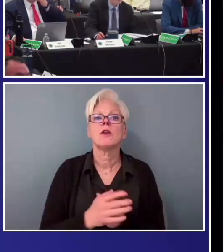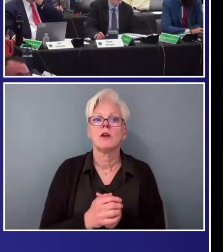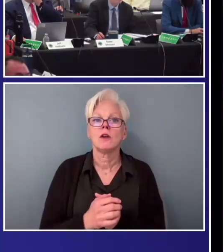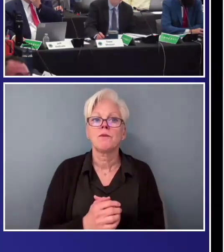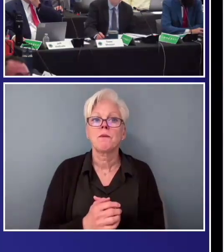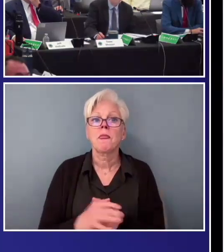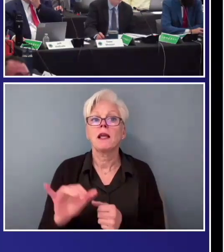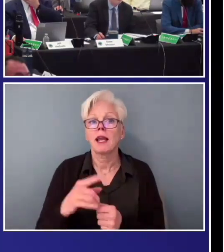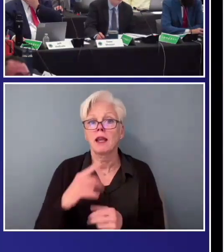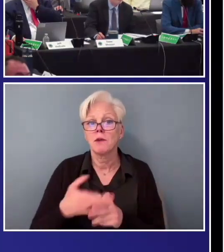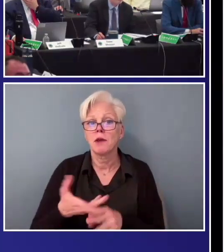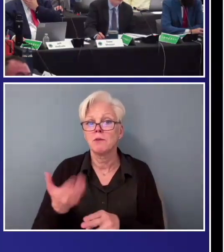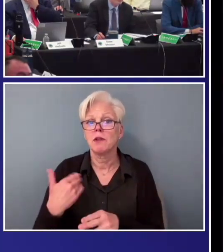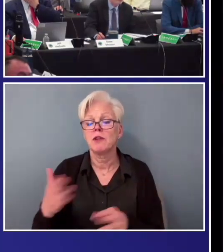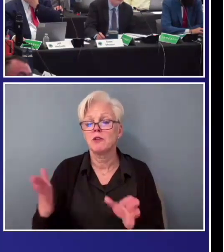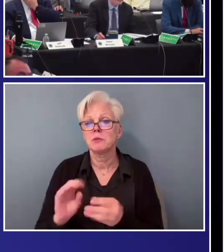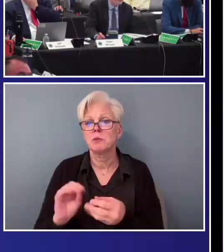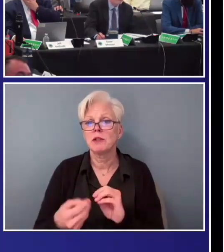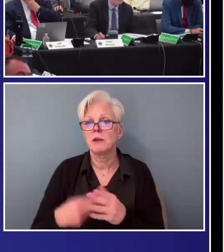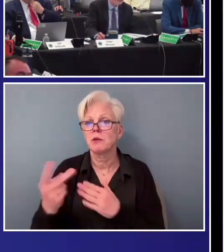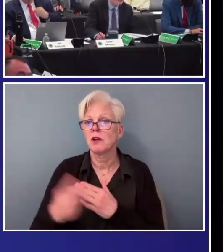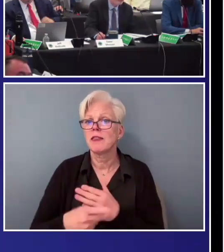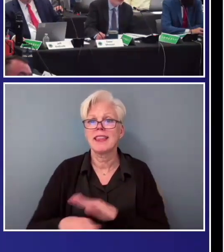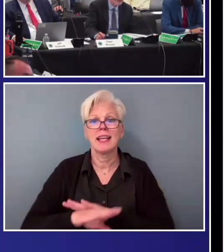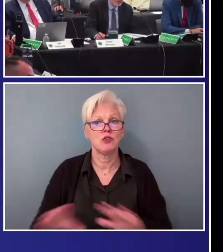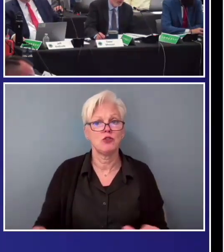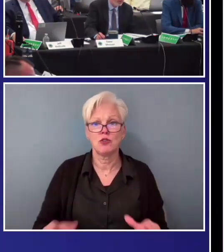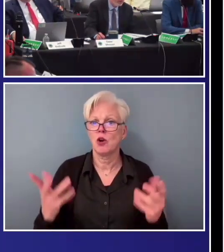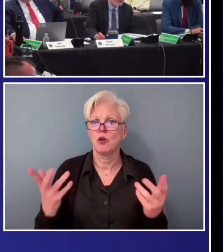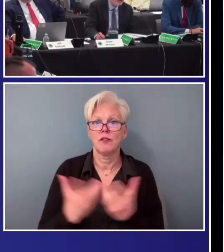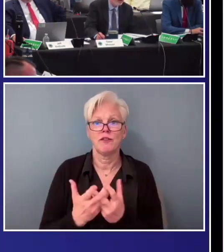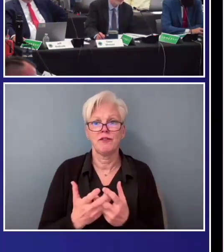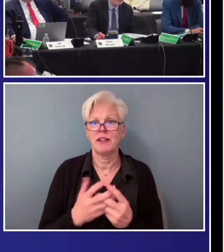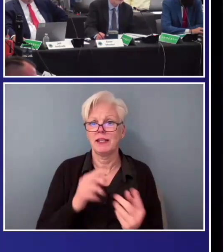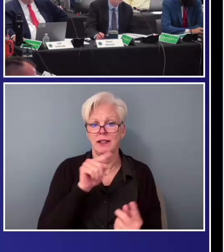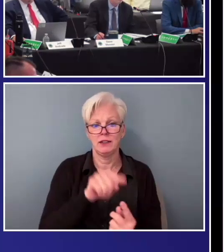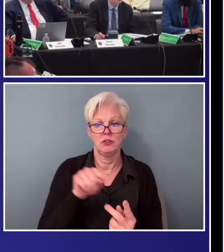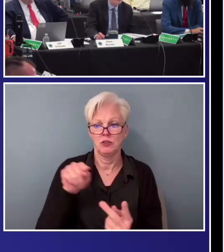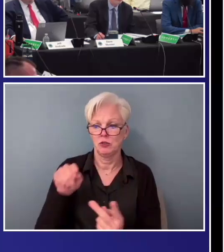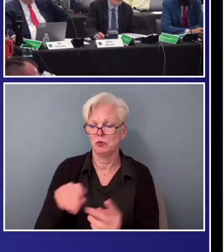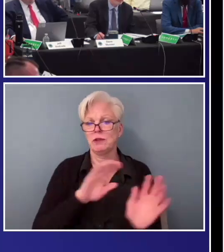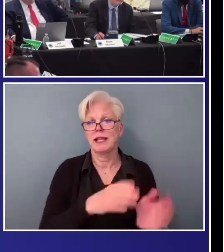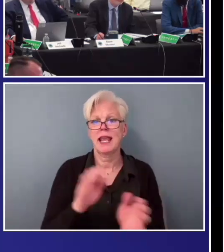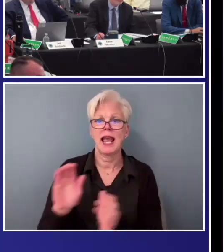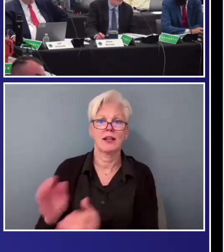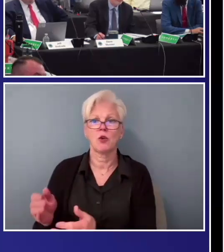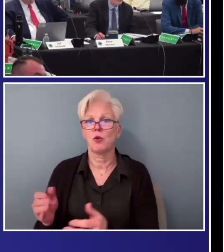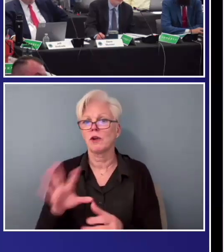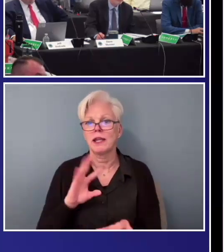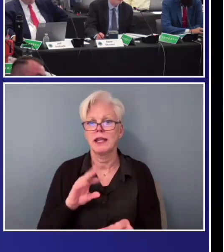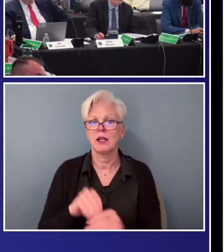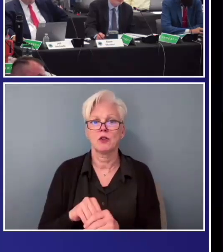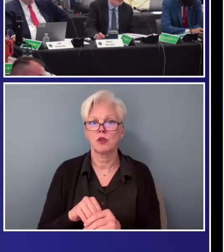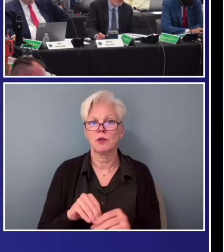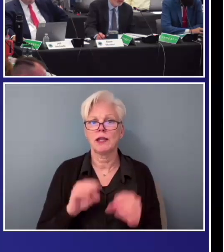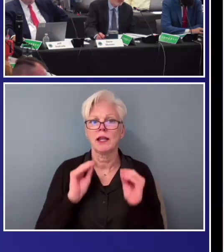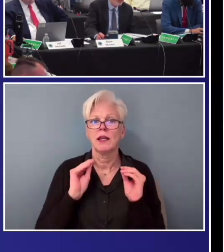there are a small number of programs that don't fall into one of the two categories, including those teacher certification